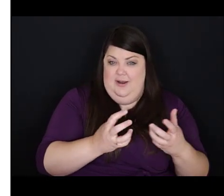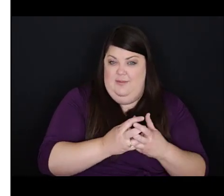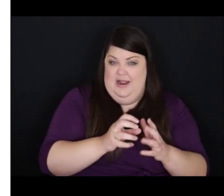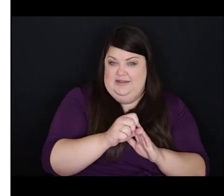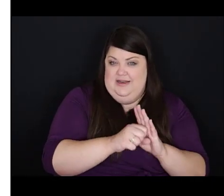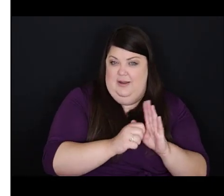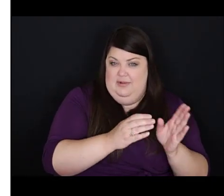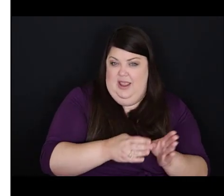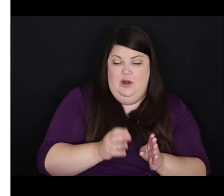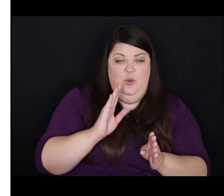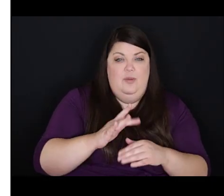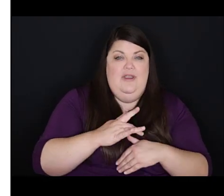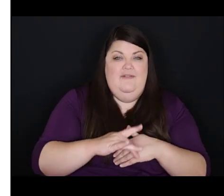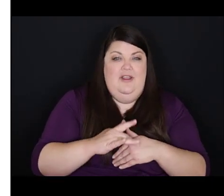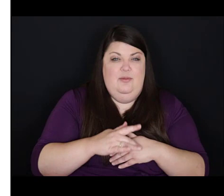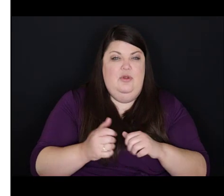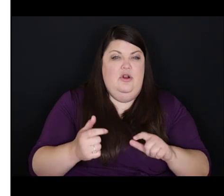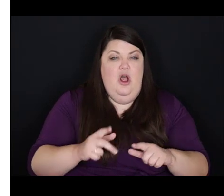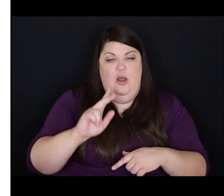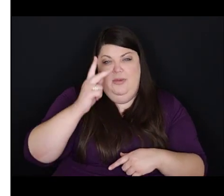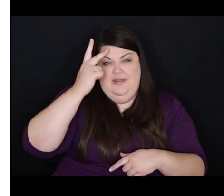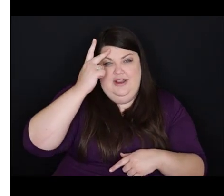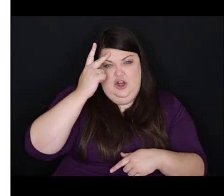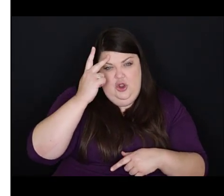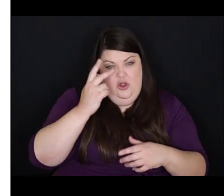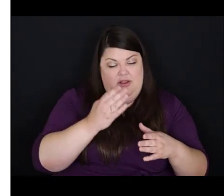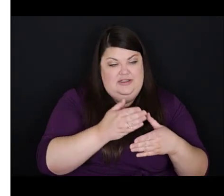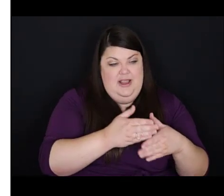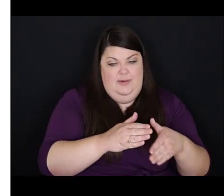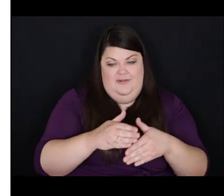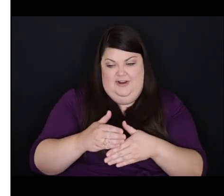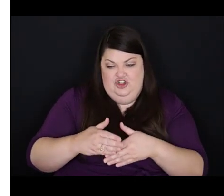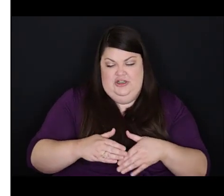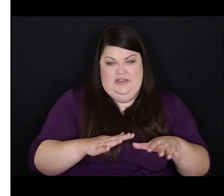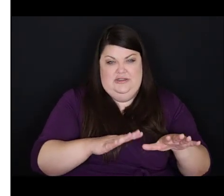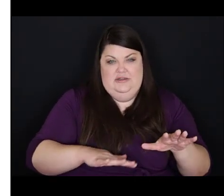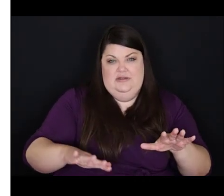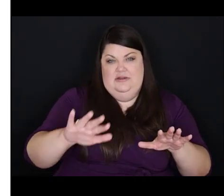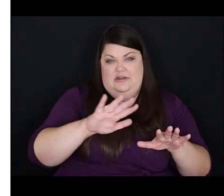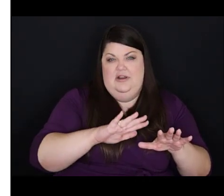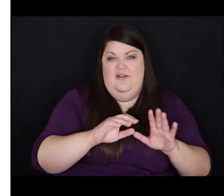be available in all political subdivisions of the State, unless there is a requested